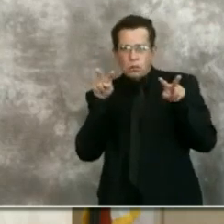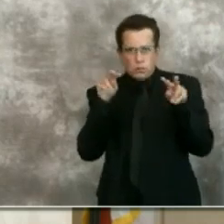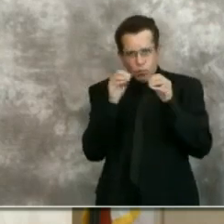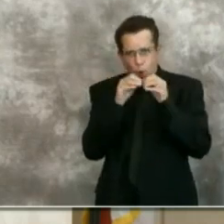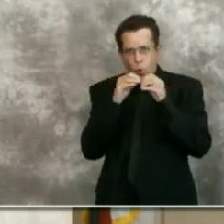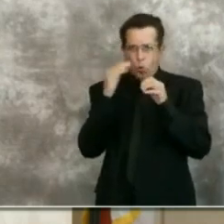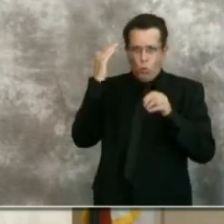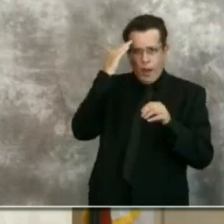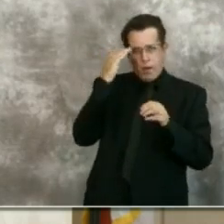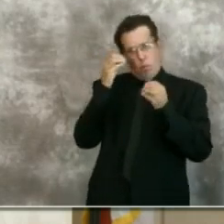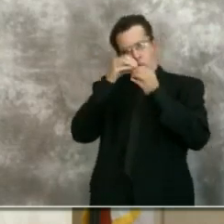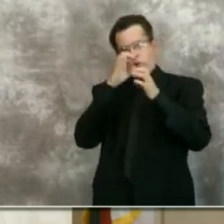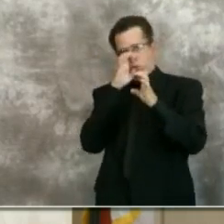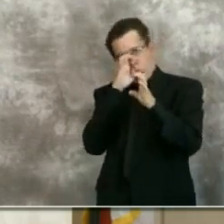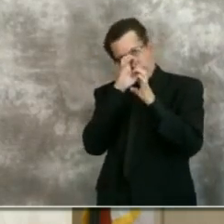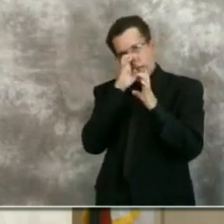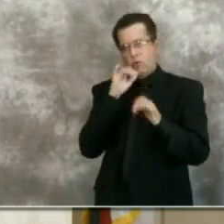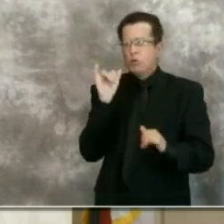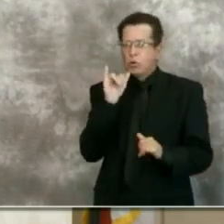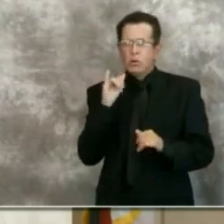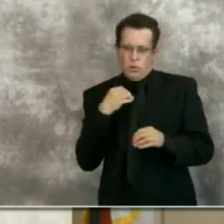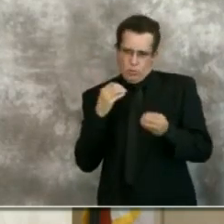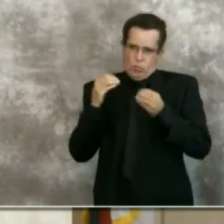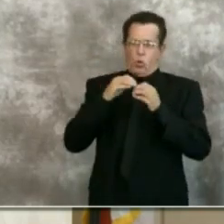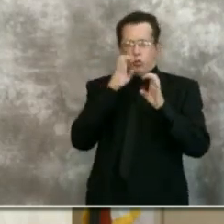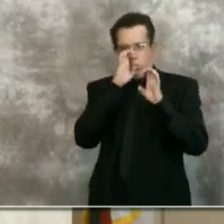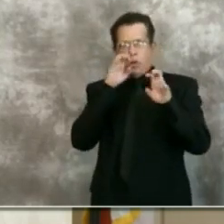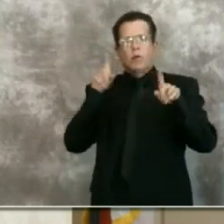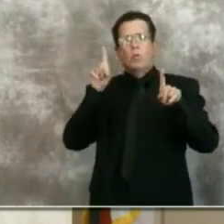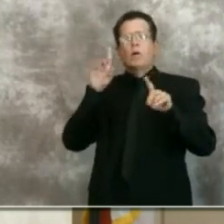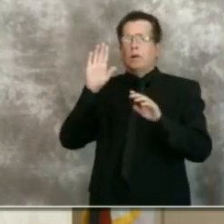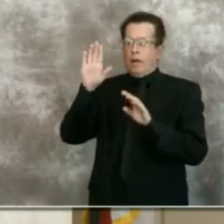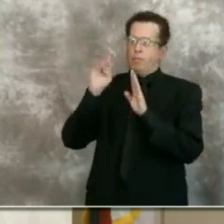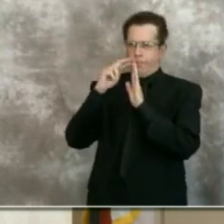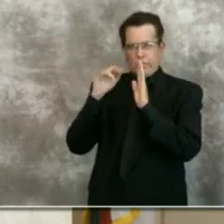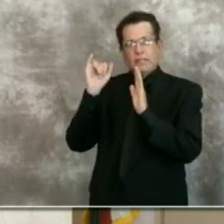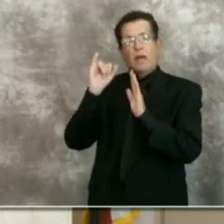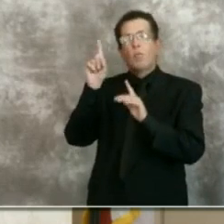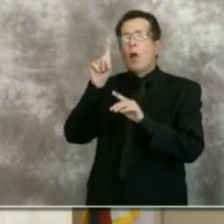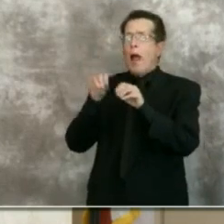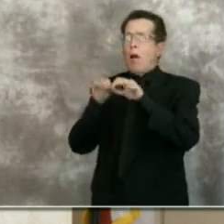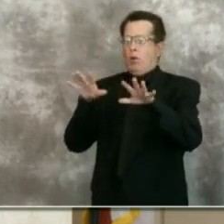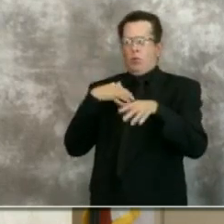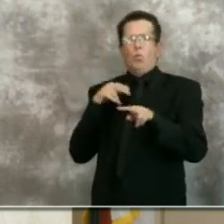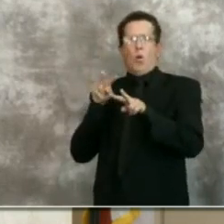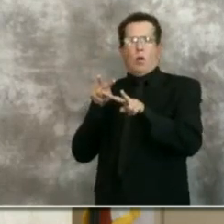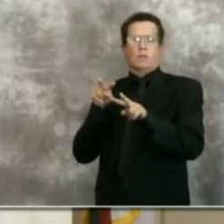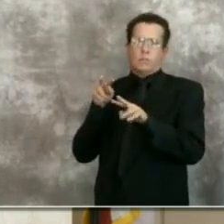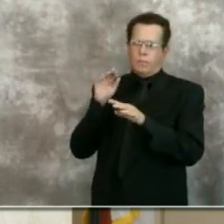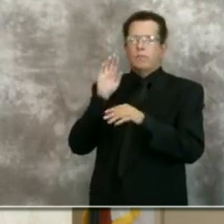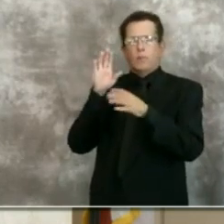WHERE WE WERE IN EARLY JULY AND SO OUR HOPE IS WE COME TOGETHER AS A COMMUNITY WITH A GREATER AWARENESS AND GREATER